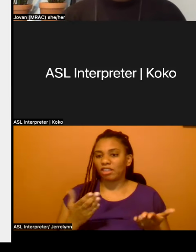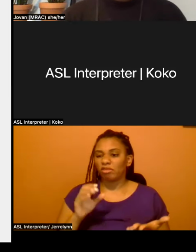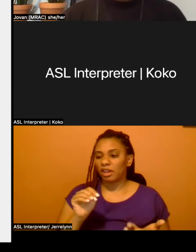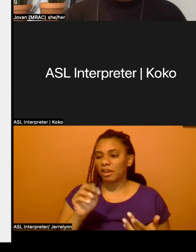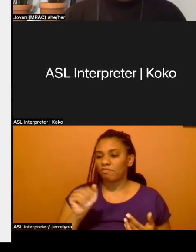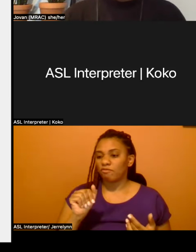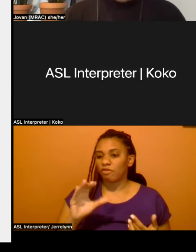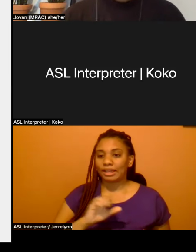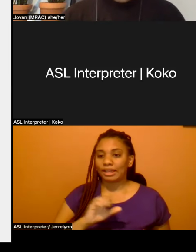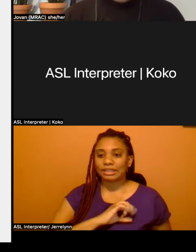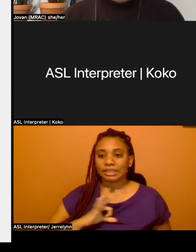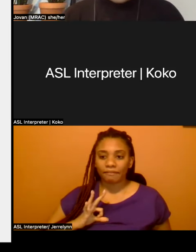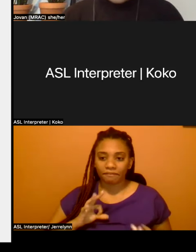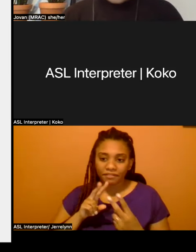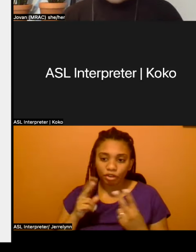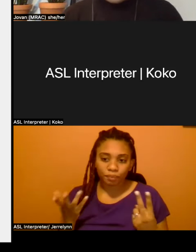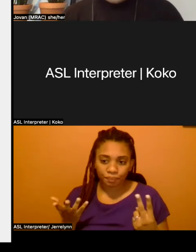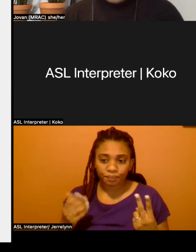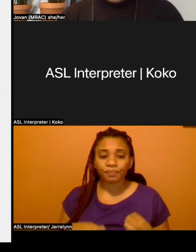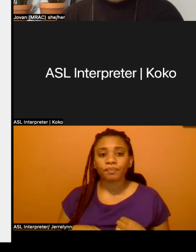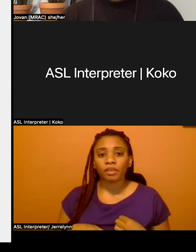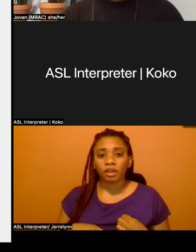So but the collaborator feature,